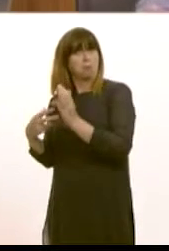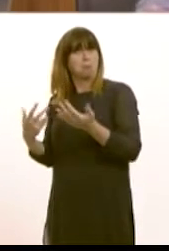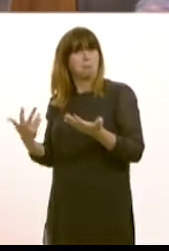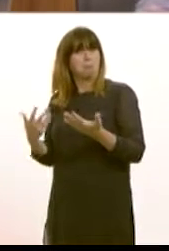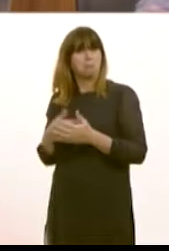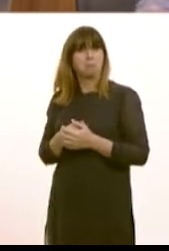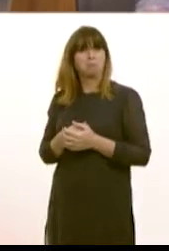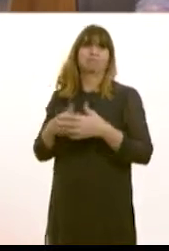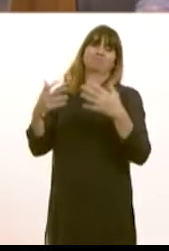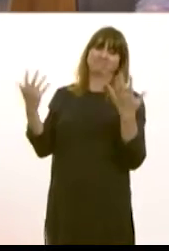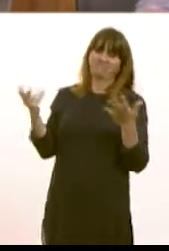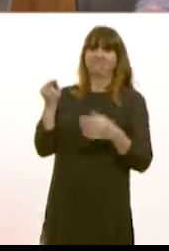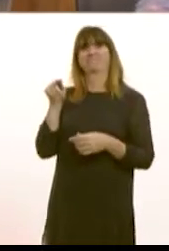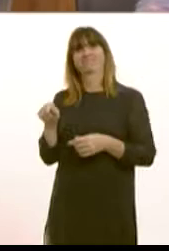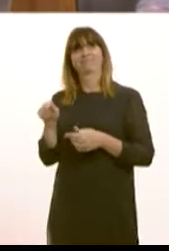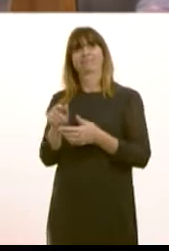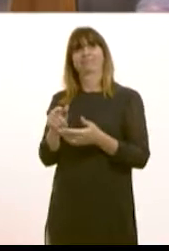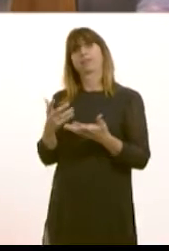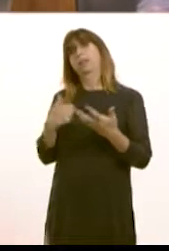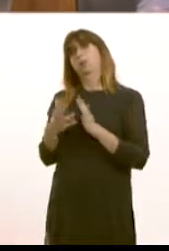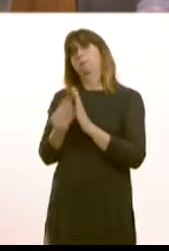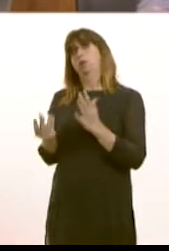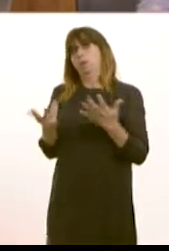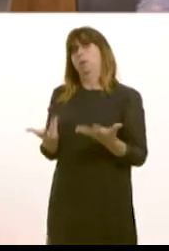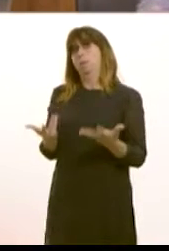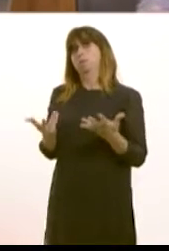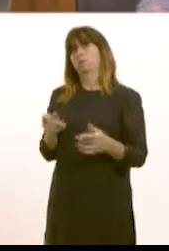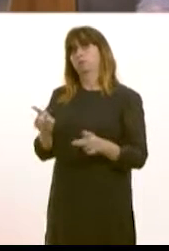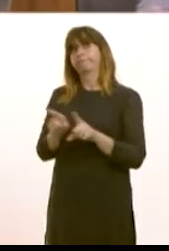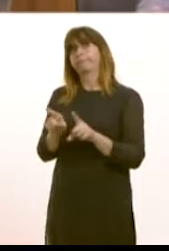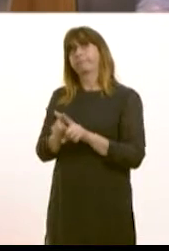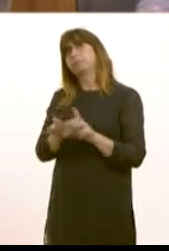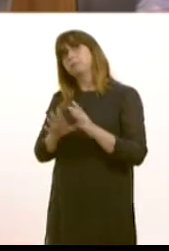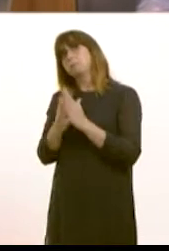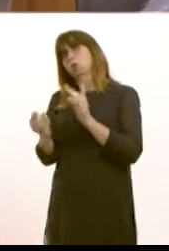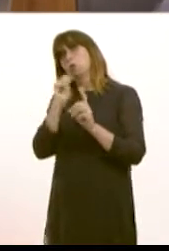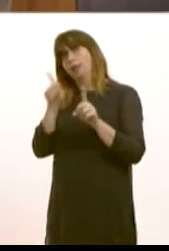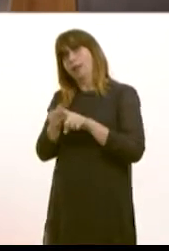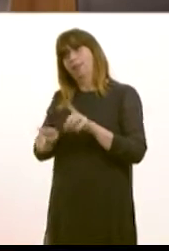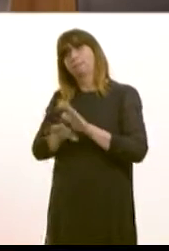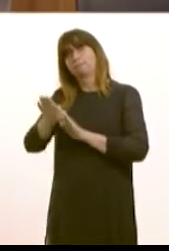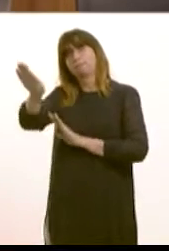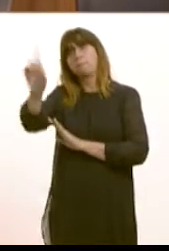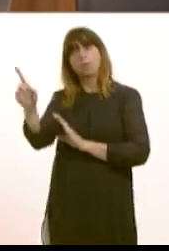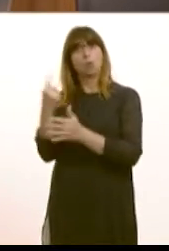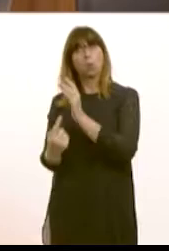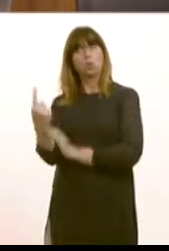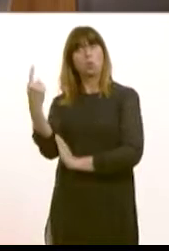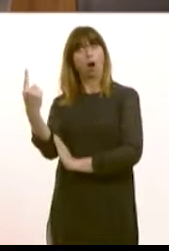Carwyn Jones: That, of course, is the current model, and, for some, it will be the future model. But it doesnít mean that it is the sole model that you can have as regards GPs, because